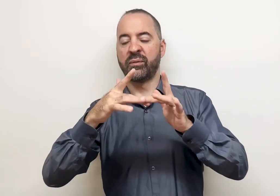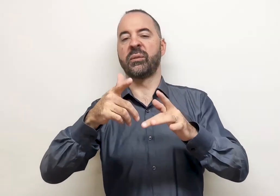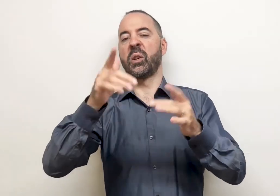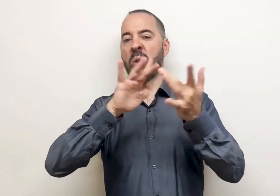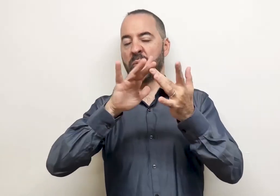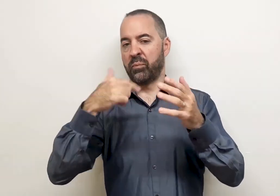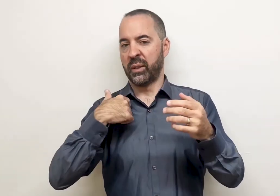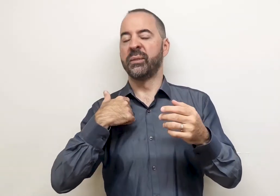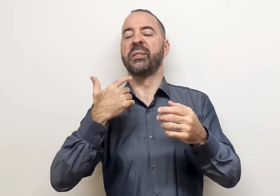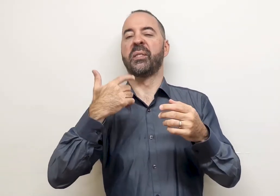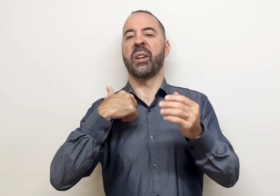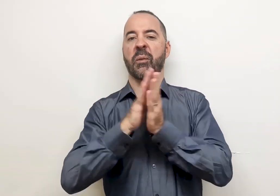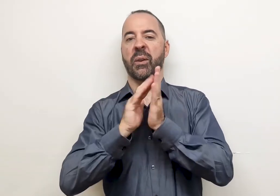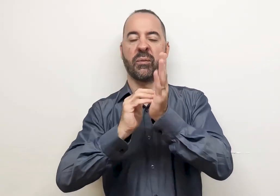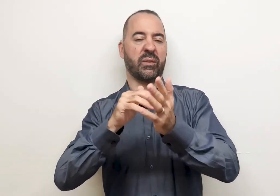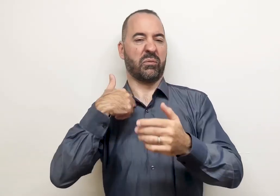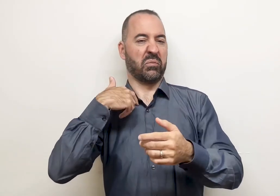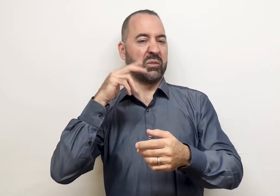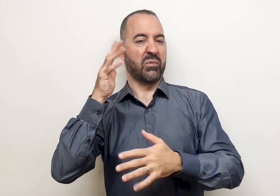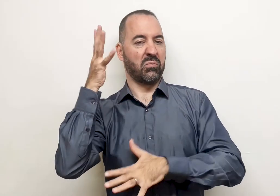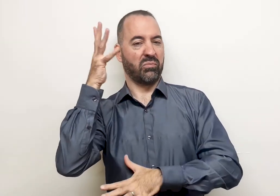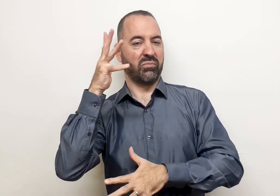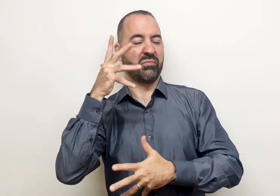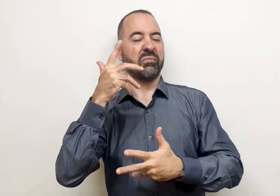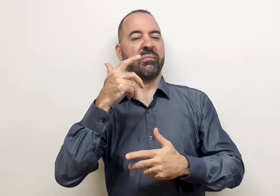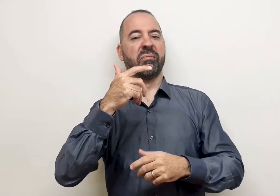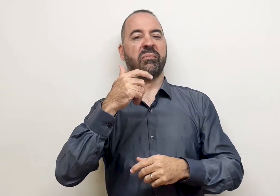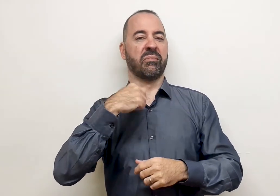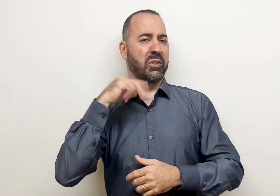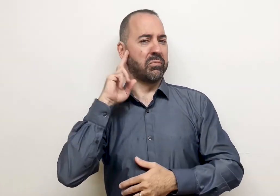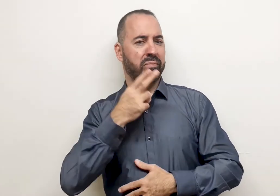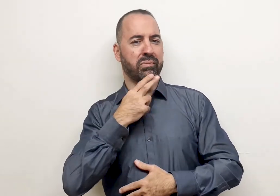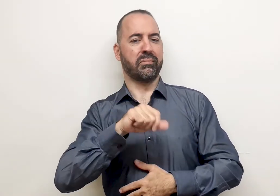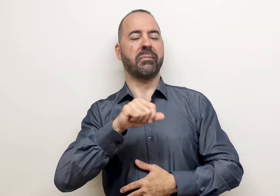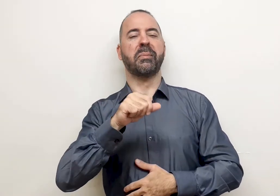and contact me there. I can sign Auslan as I am Deaf.